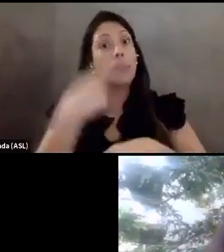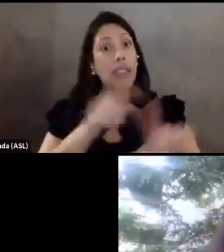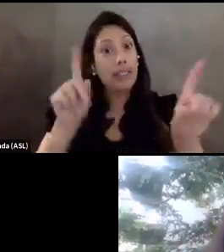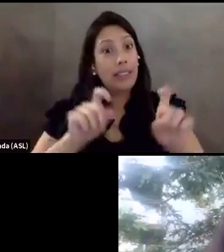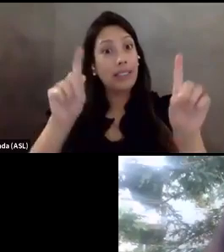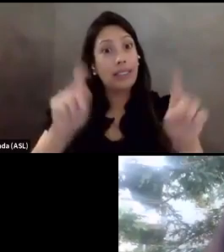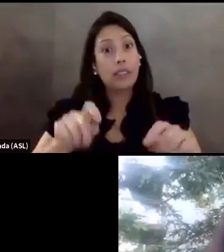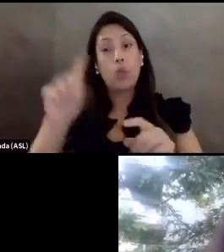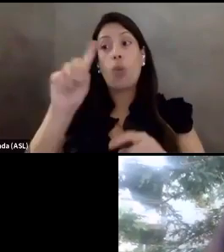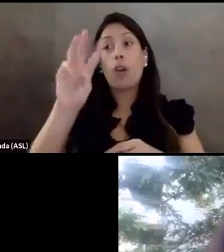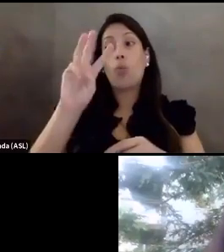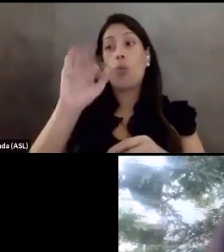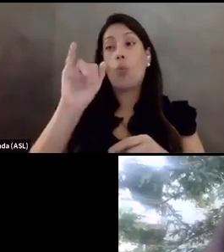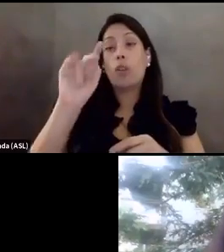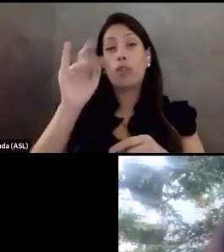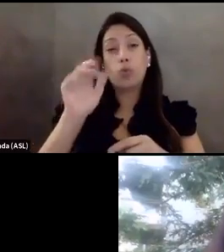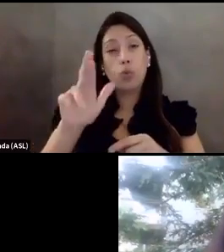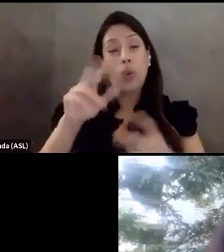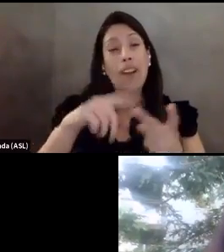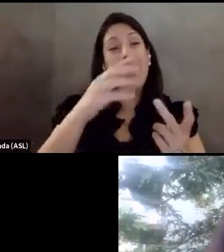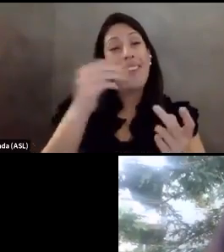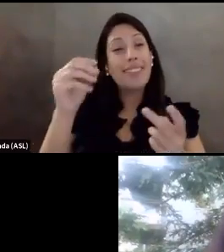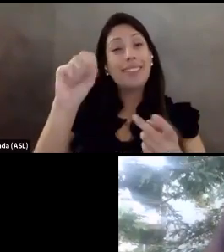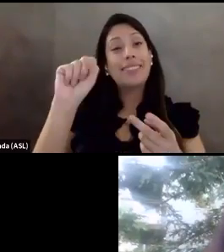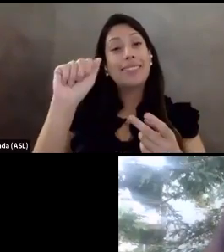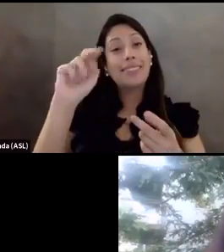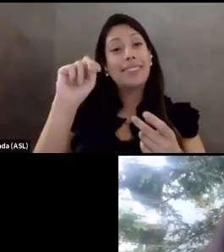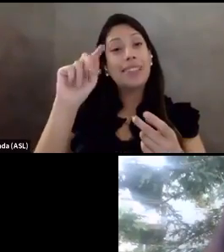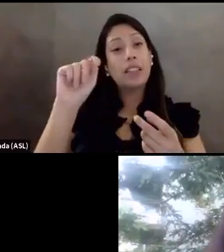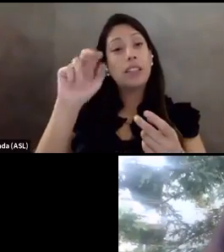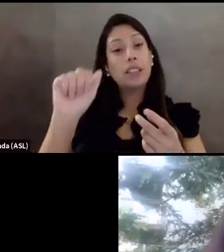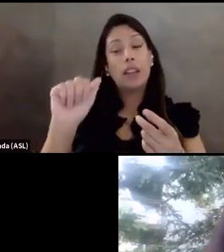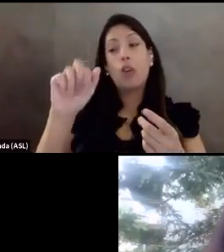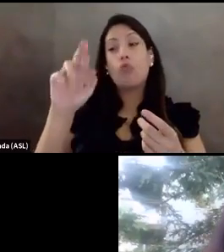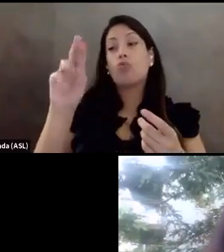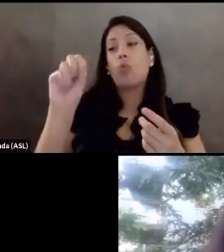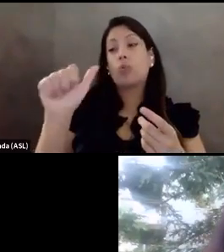even in Santa Rosa Fairgrounds as well for the optimum search sites. And